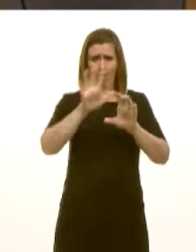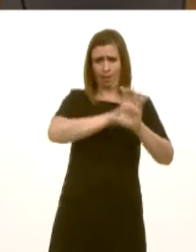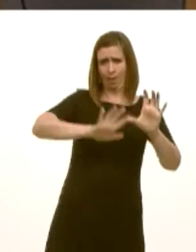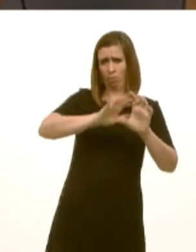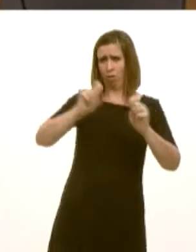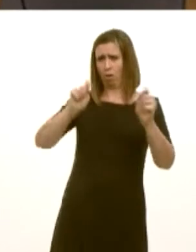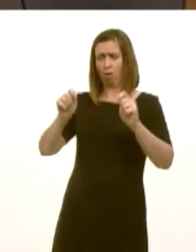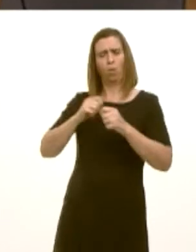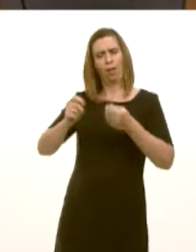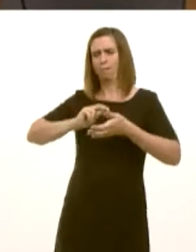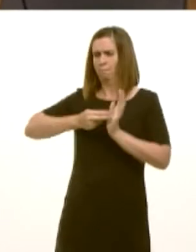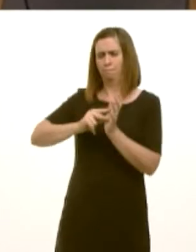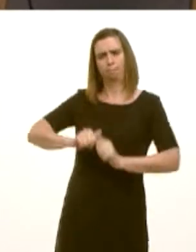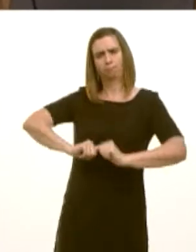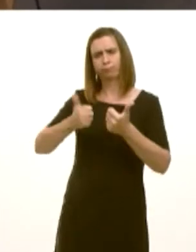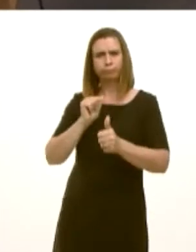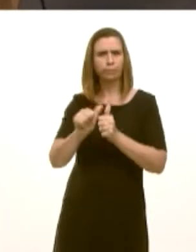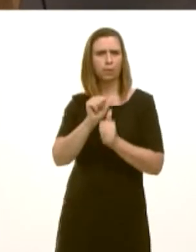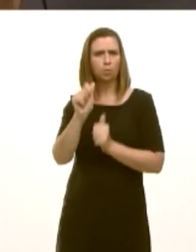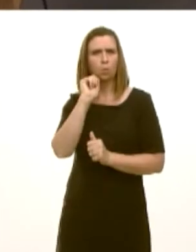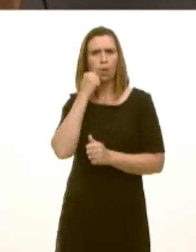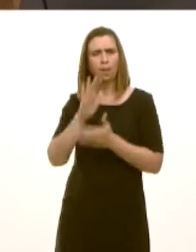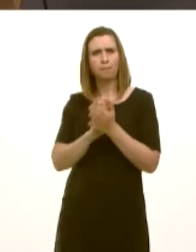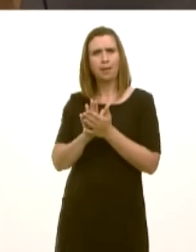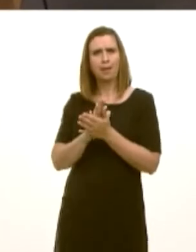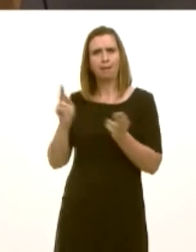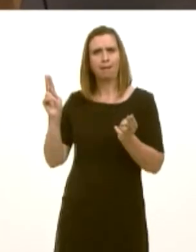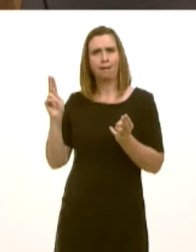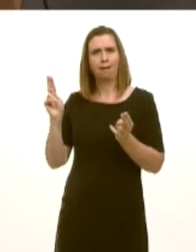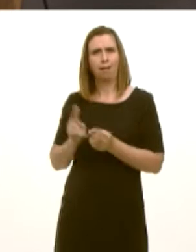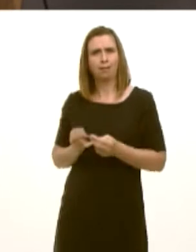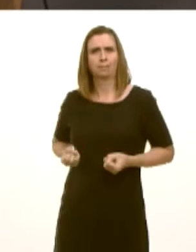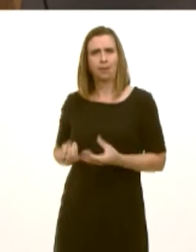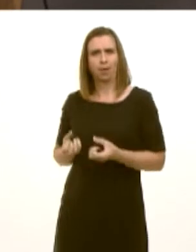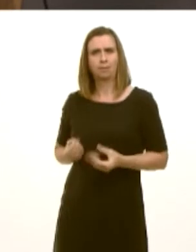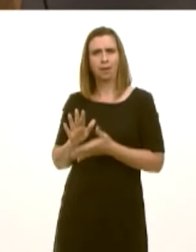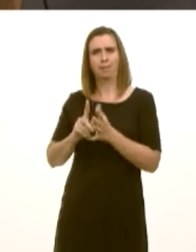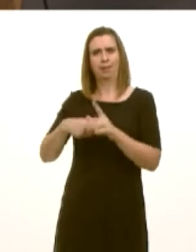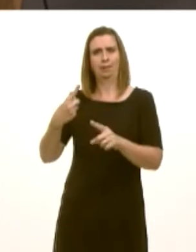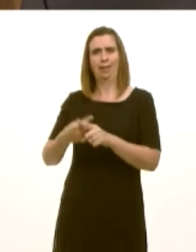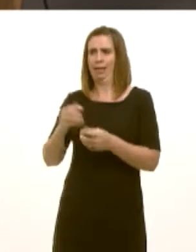the moment and at a lesser cost to the taxpayer. They will still have to work together.